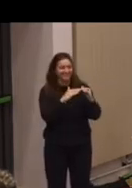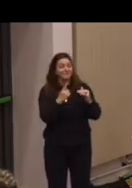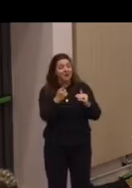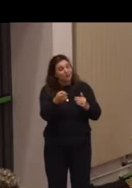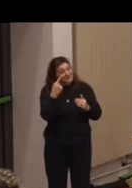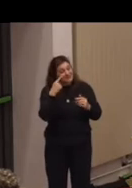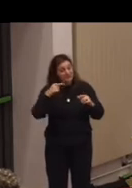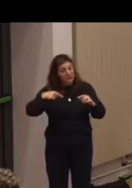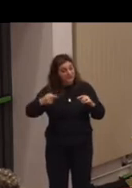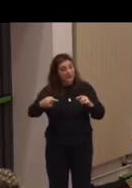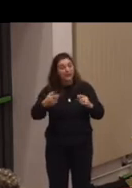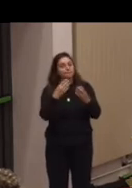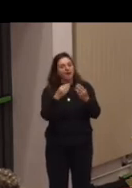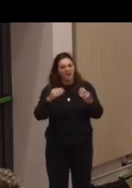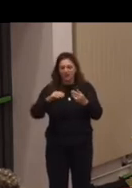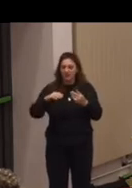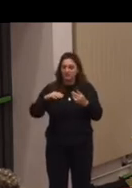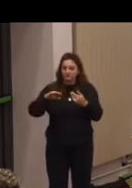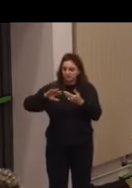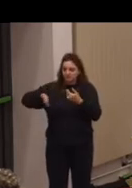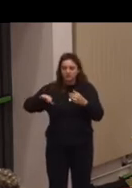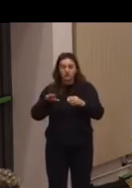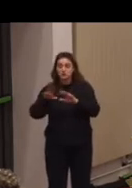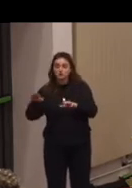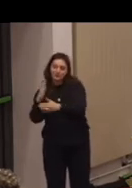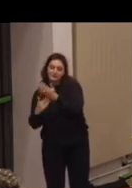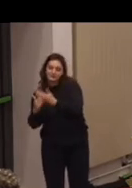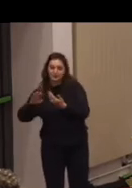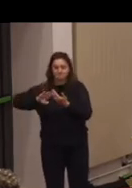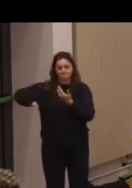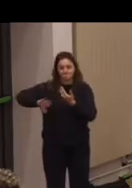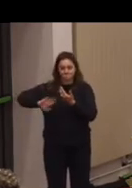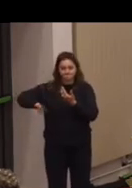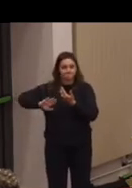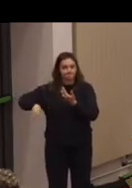on the medicalised approach rather than these very, very basic social approaches.